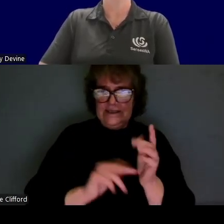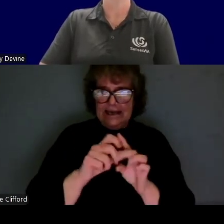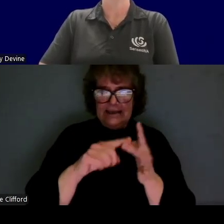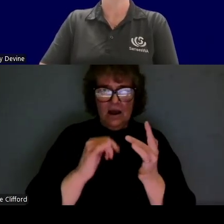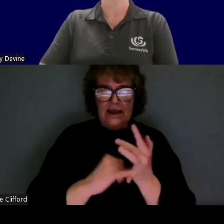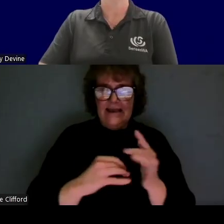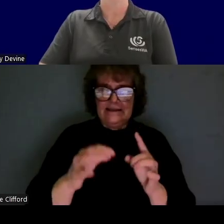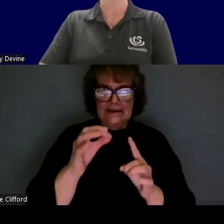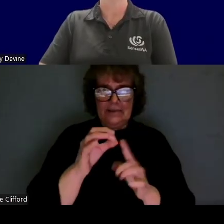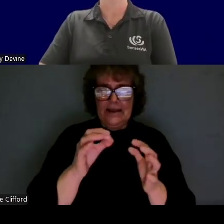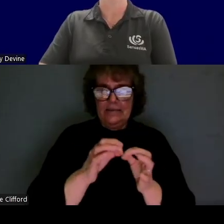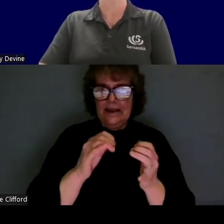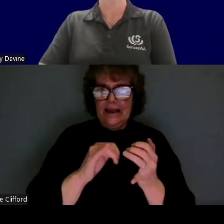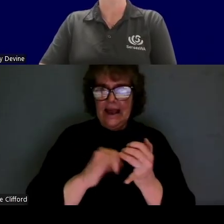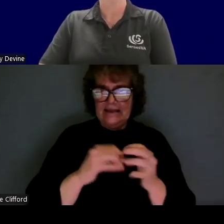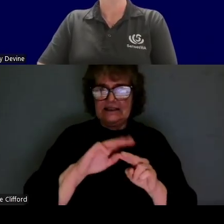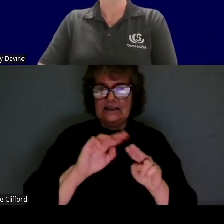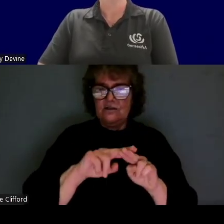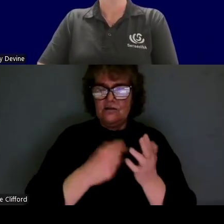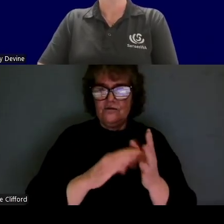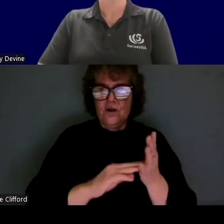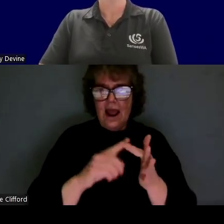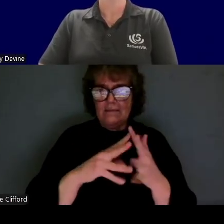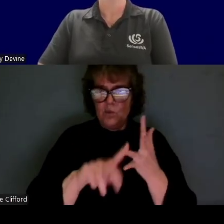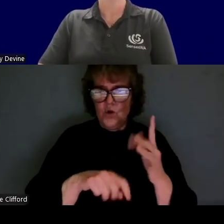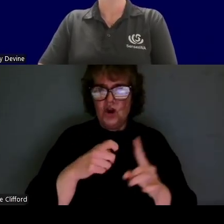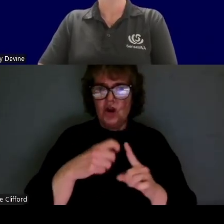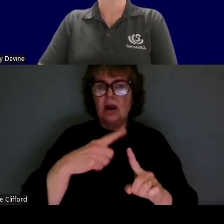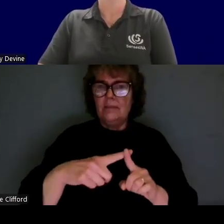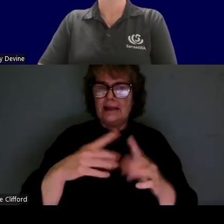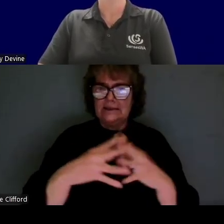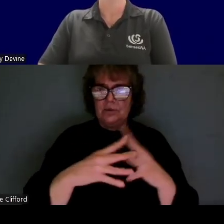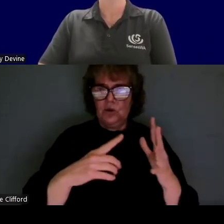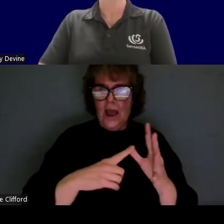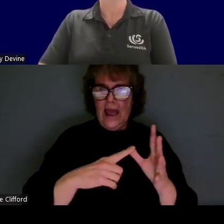regulated restrictive practice guidelines. So please ensure that you access your local